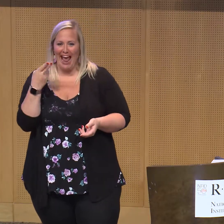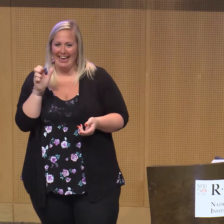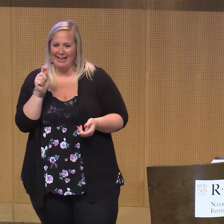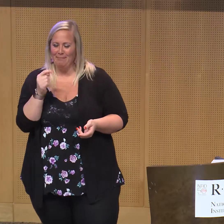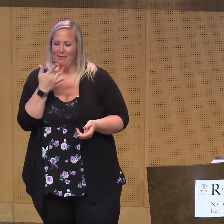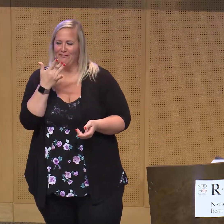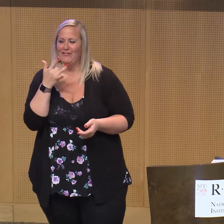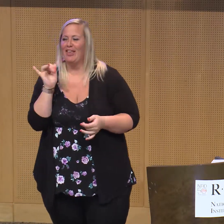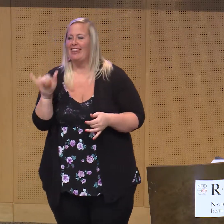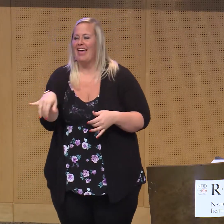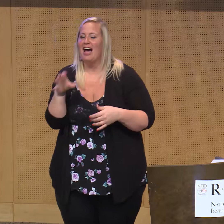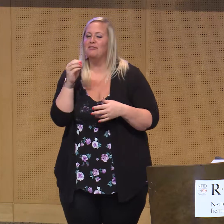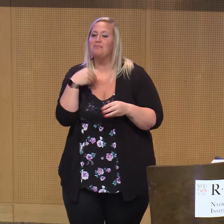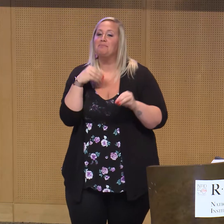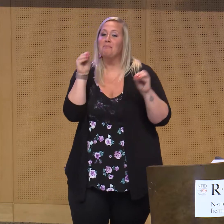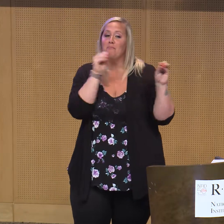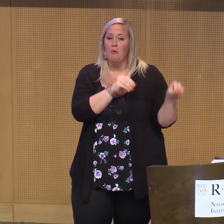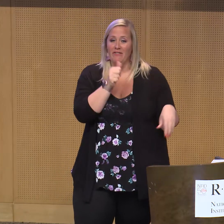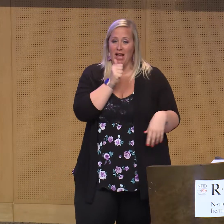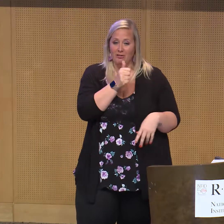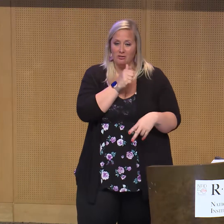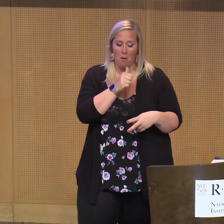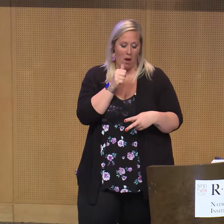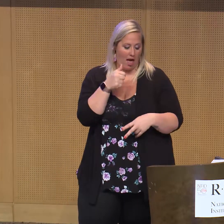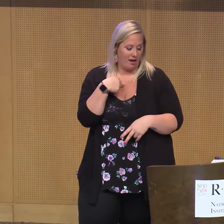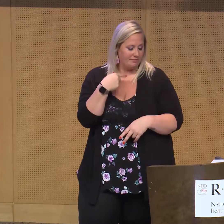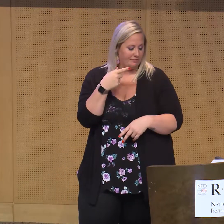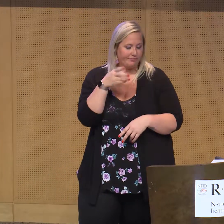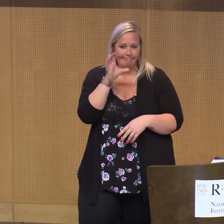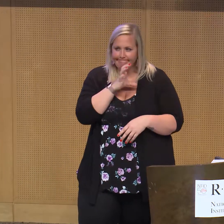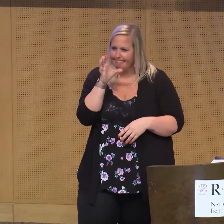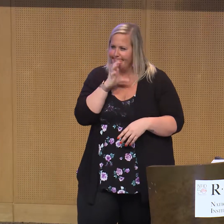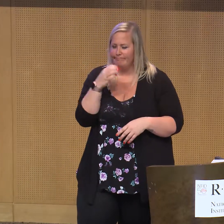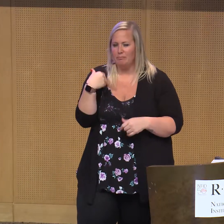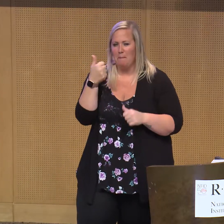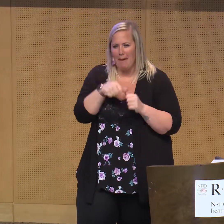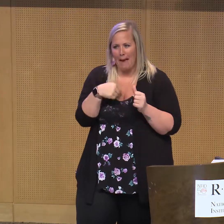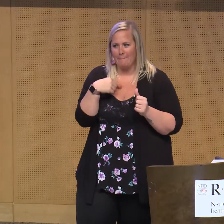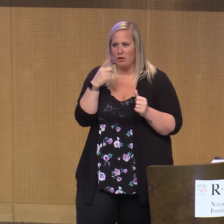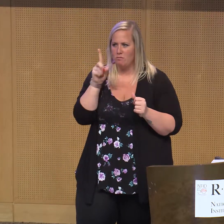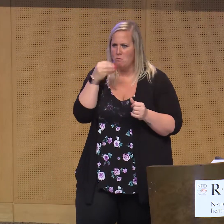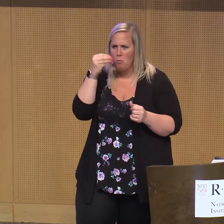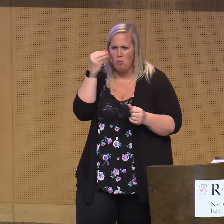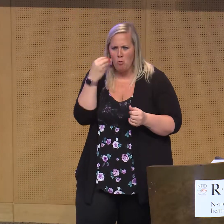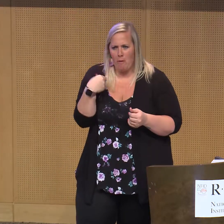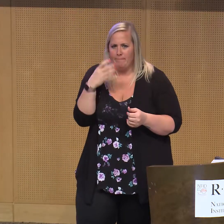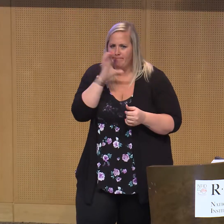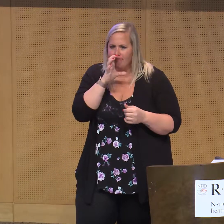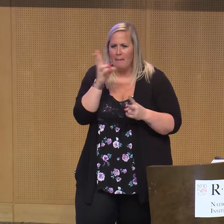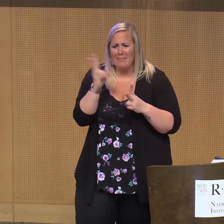in New York State anymore, so I went back to Arizona, looked for co-op opportunities,